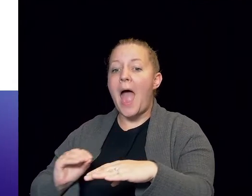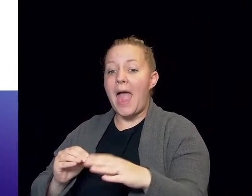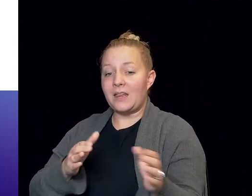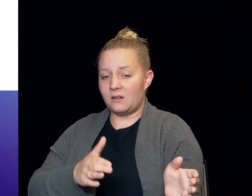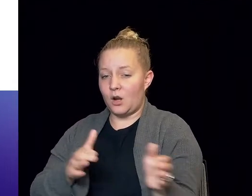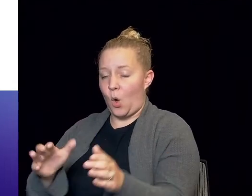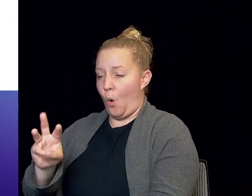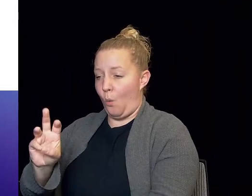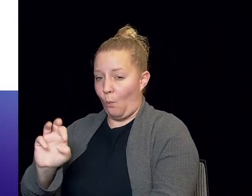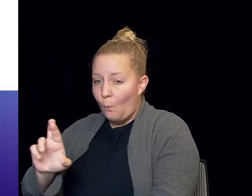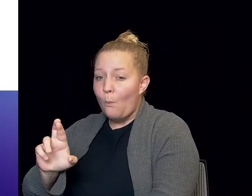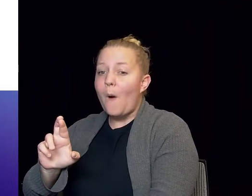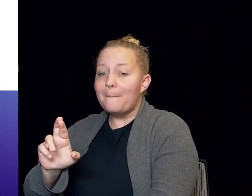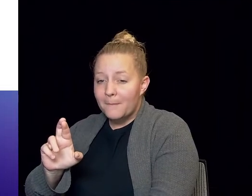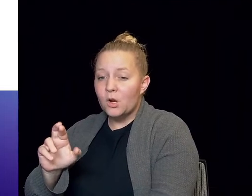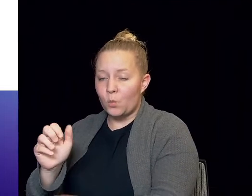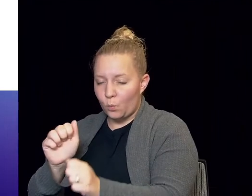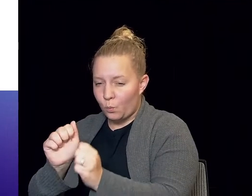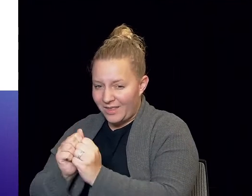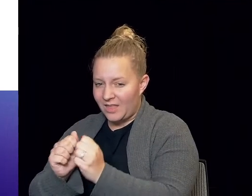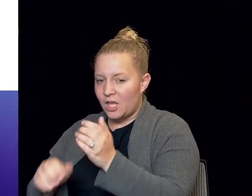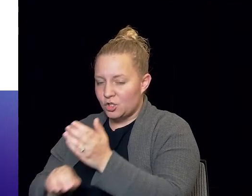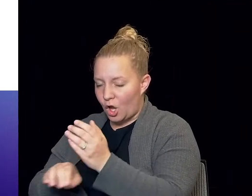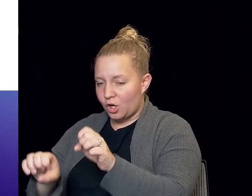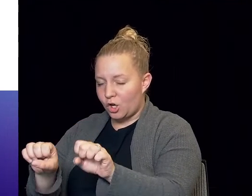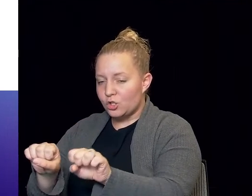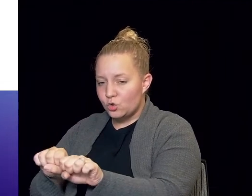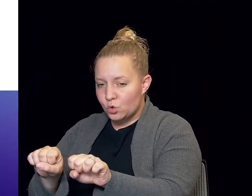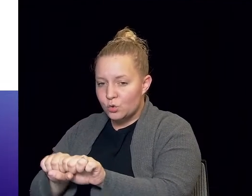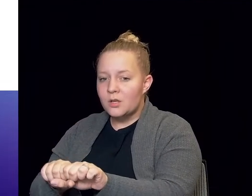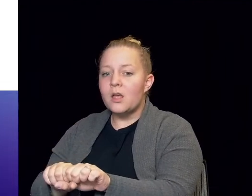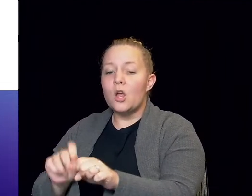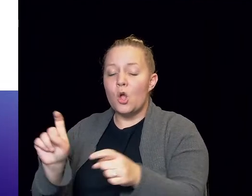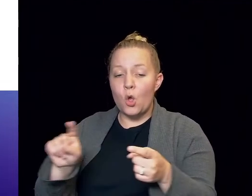that once you create your fraction, that you go ahead and simplify that fraction first